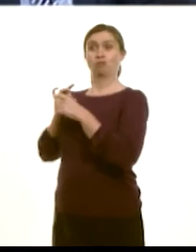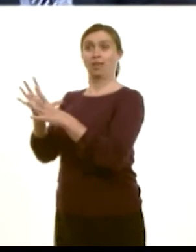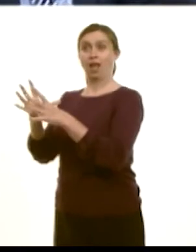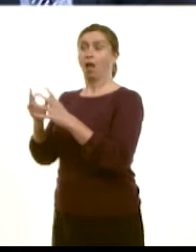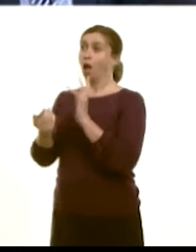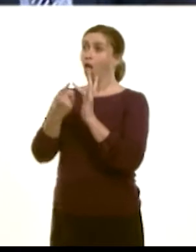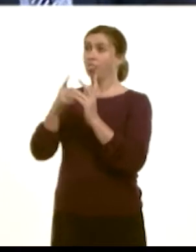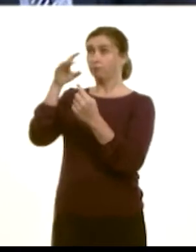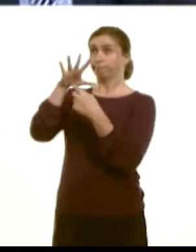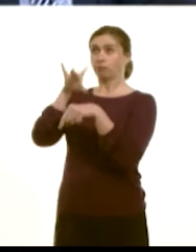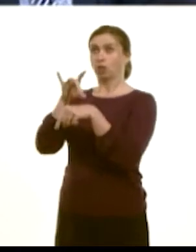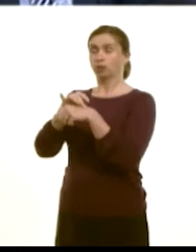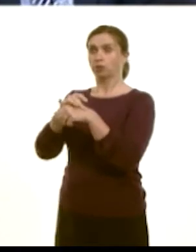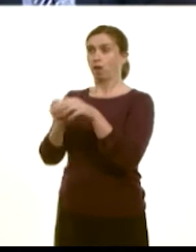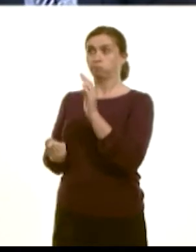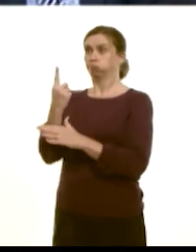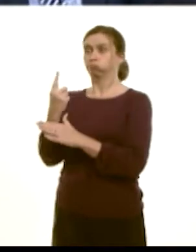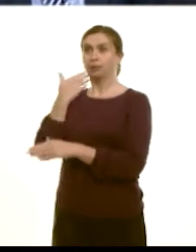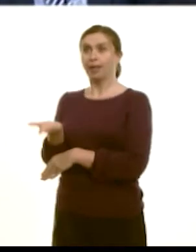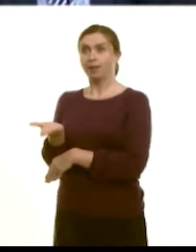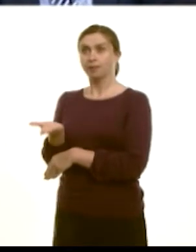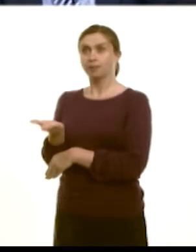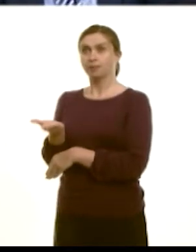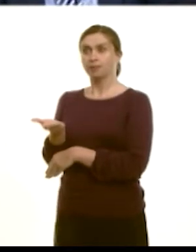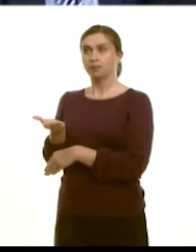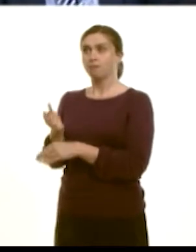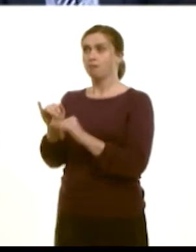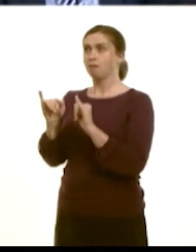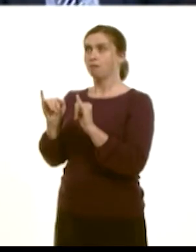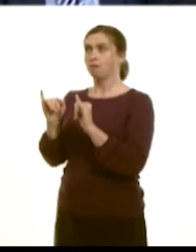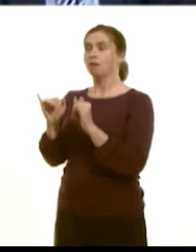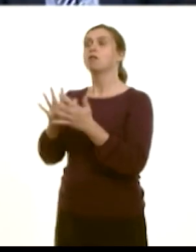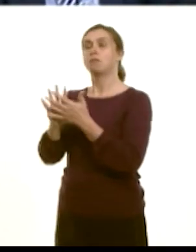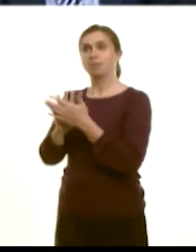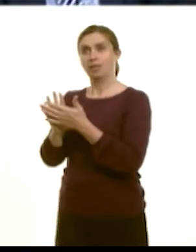That has caused a difficulty, which is short term, but it is a difficulty for the health